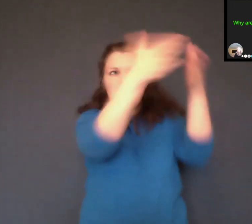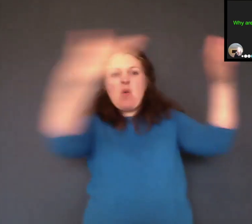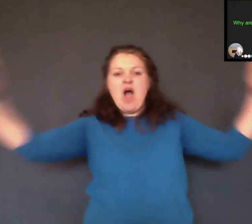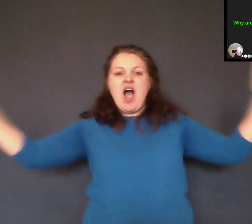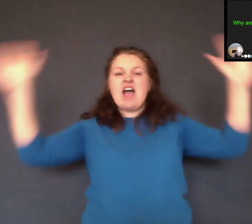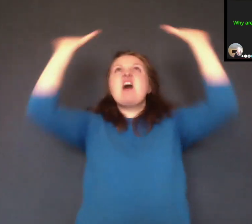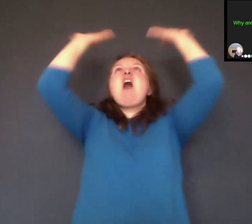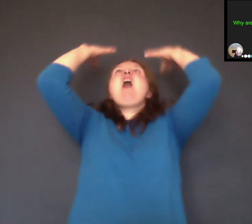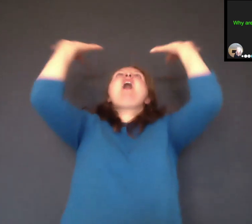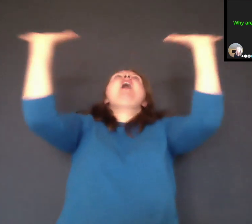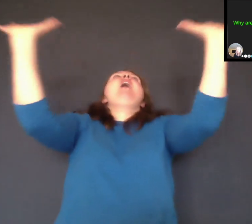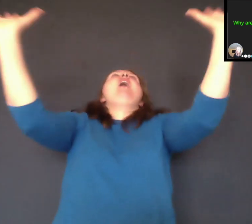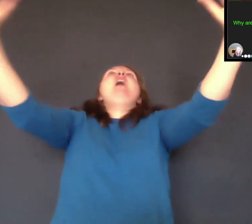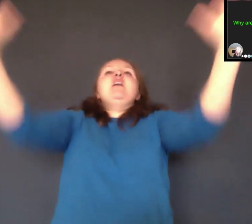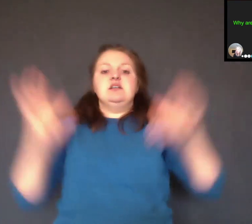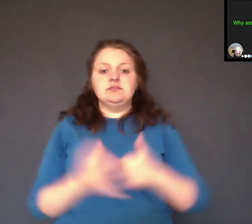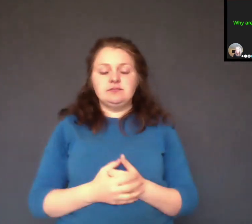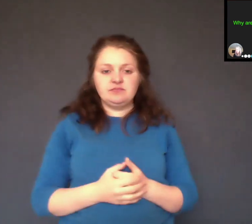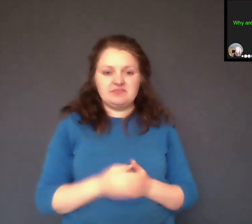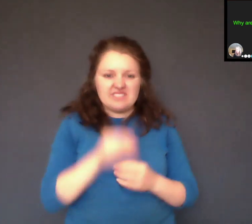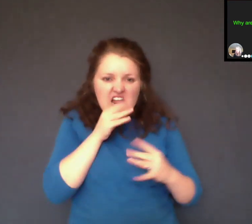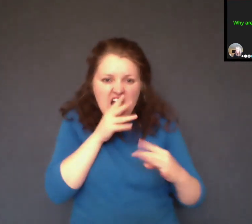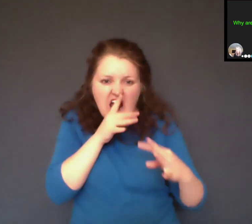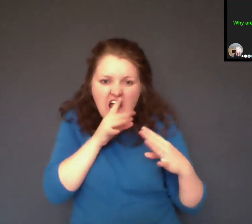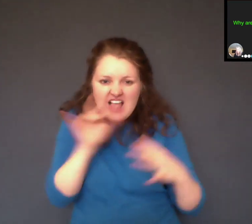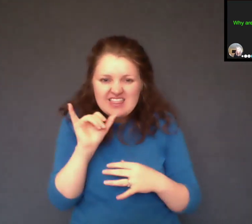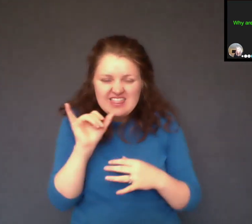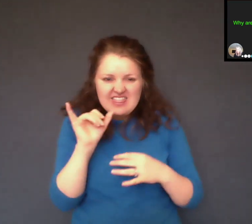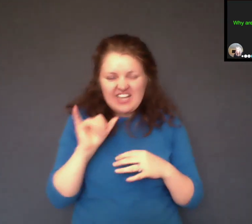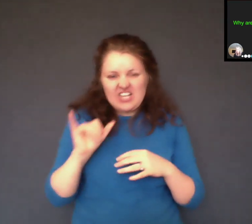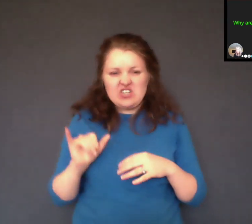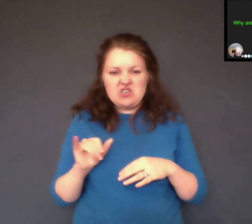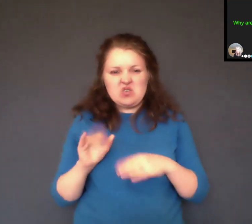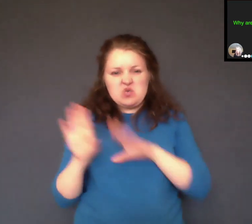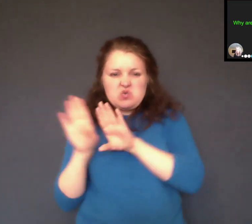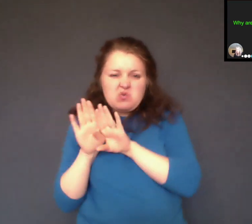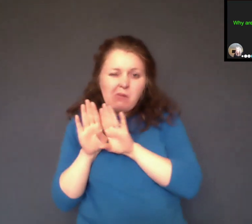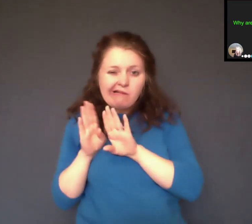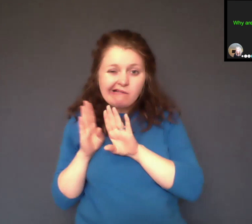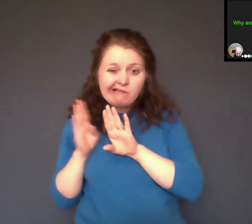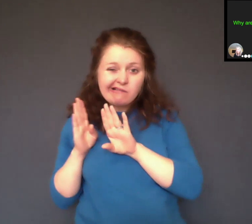which issued a voice that was like the creaking of doors and howling of chimneys and the rattling